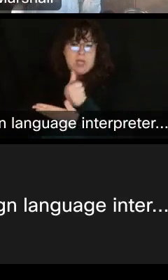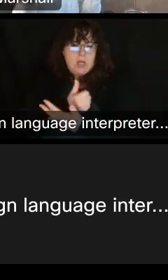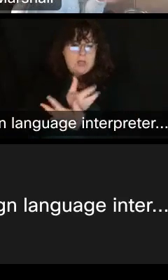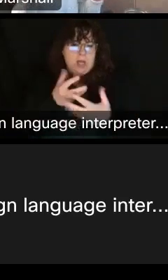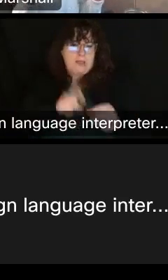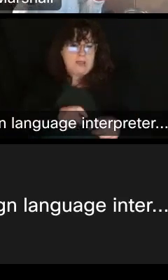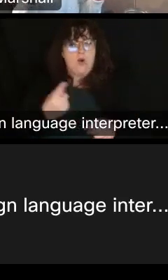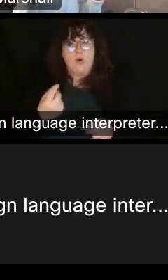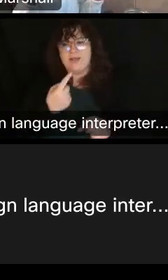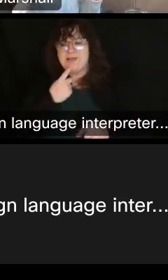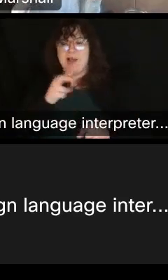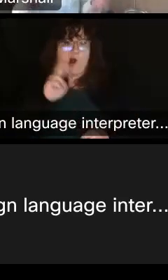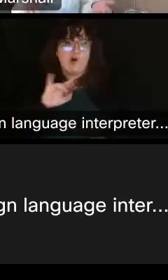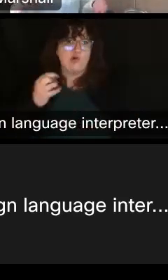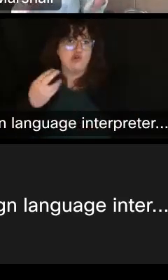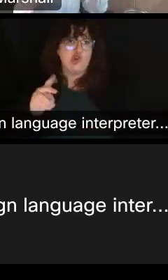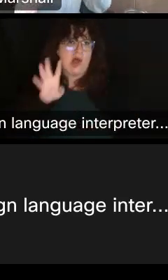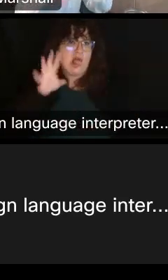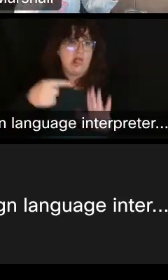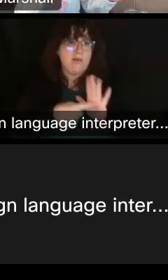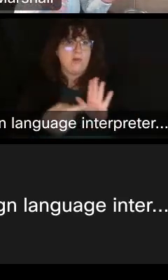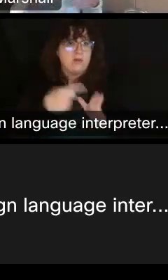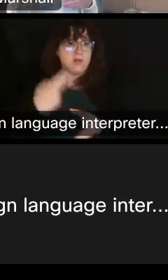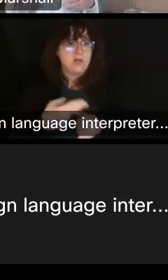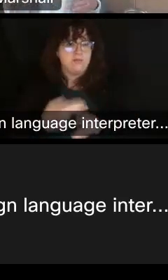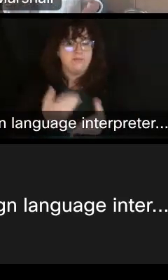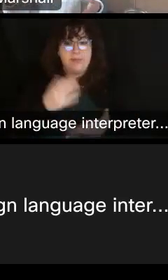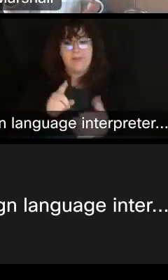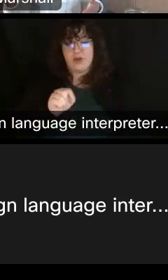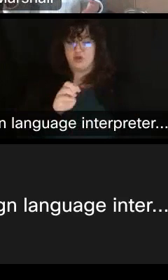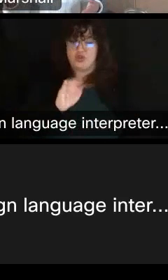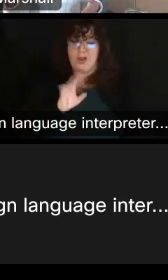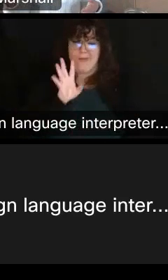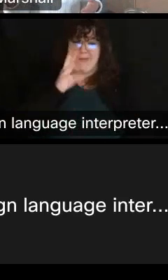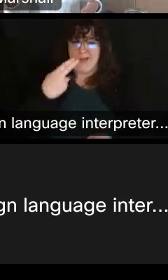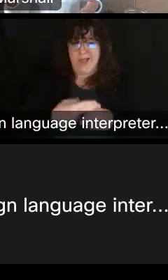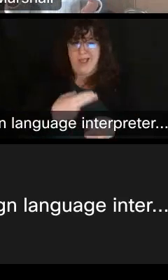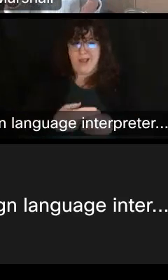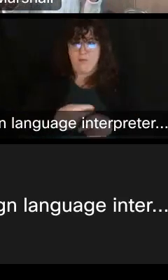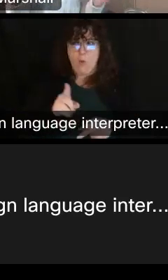as a an example. Maybe Tommy does really well at Uncle John's house when he's really getting